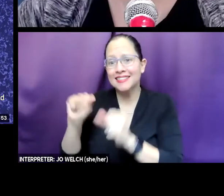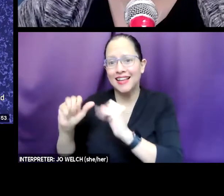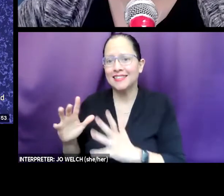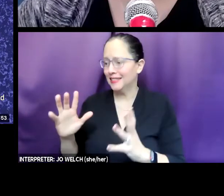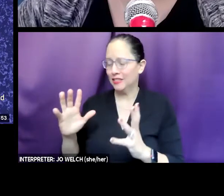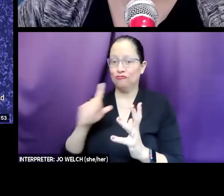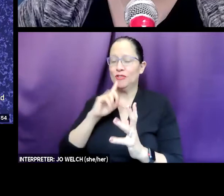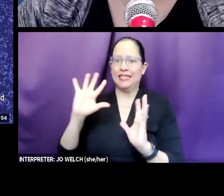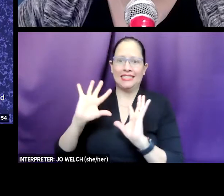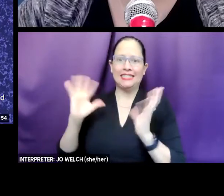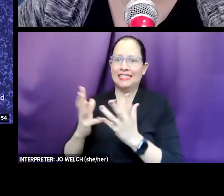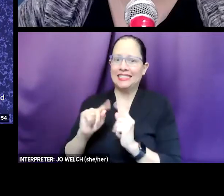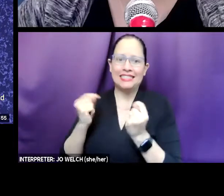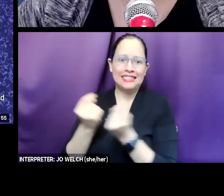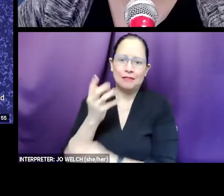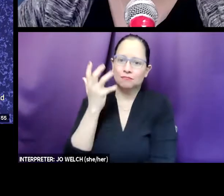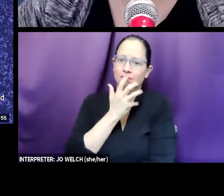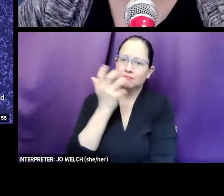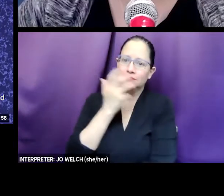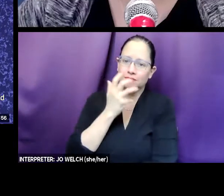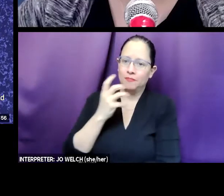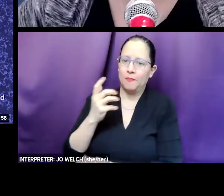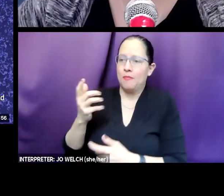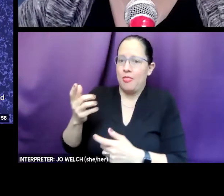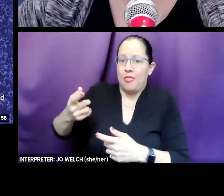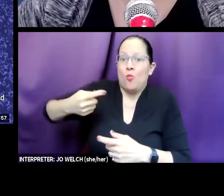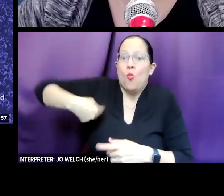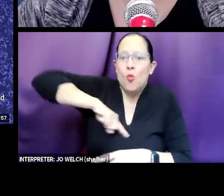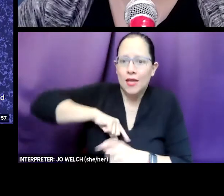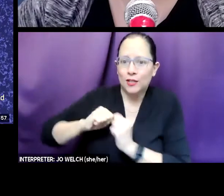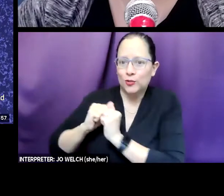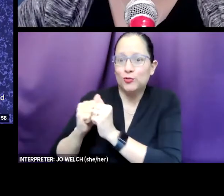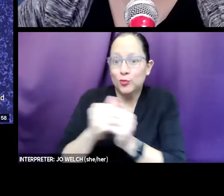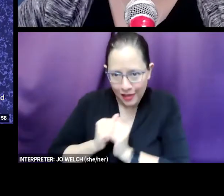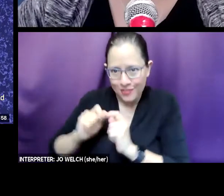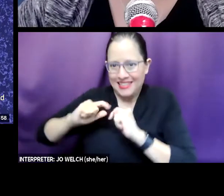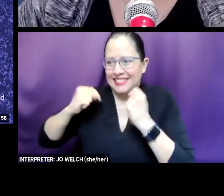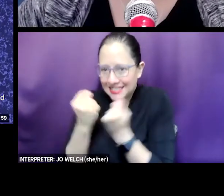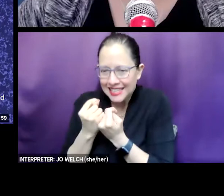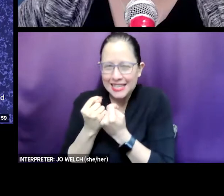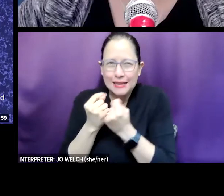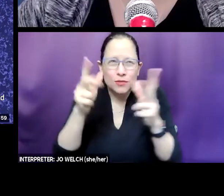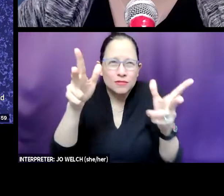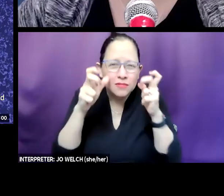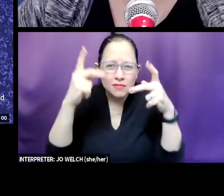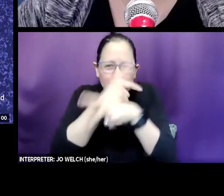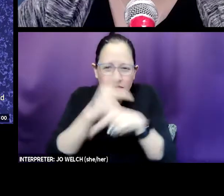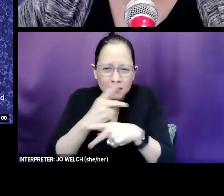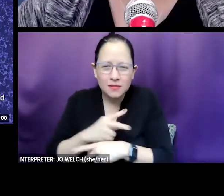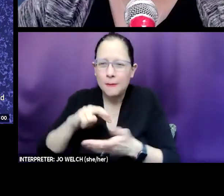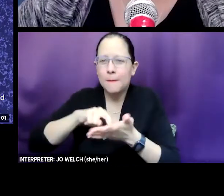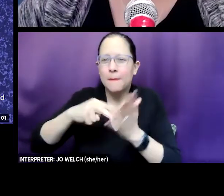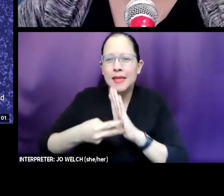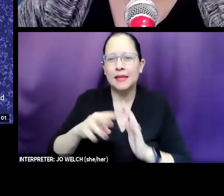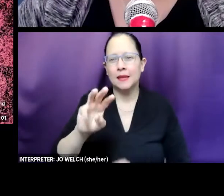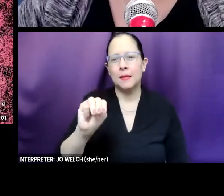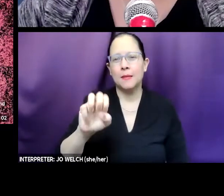It really takes a whole team to make sense of media manipulation so let's go through a couple of definitions.